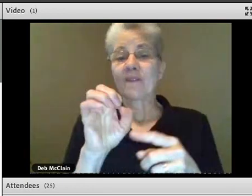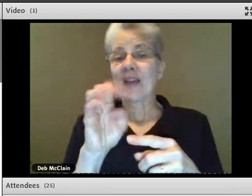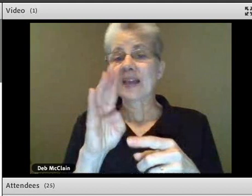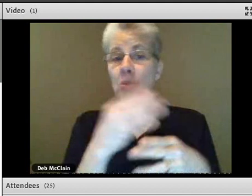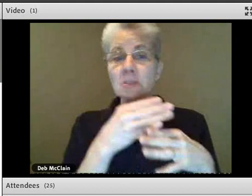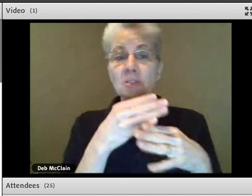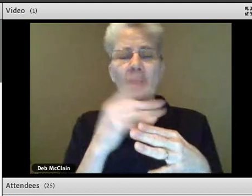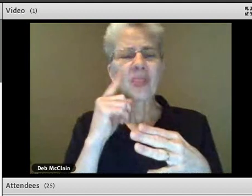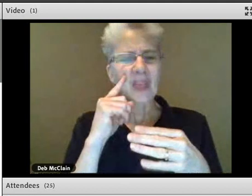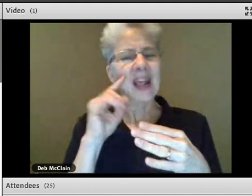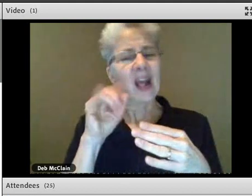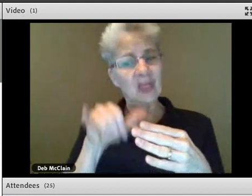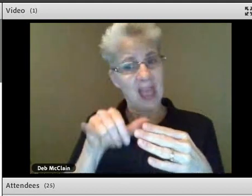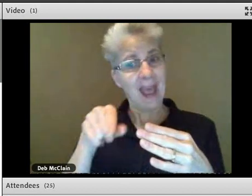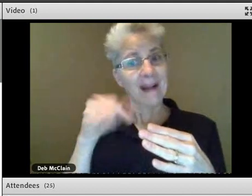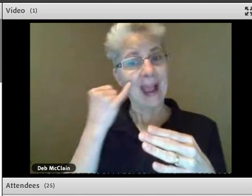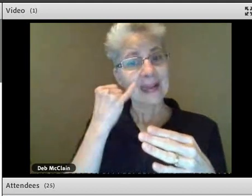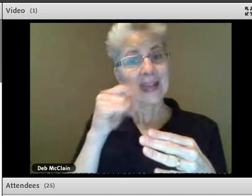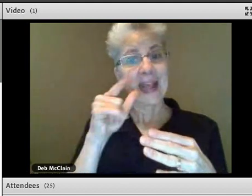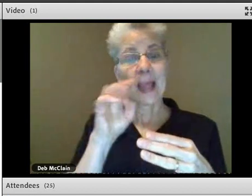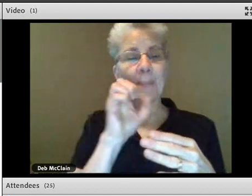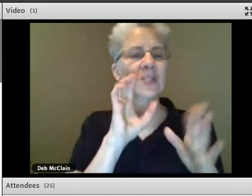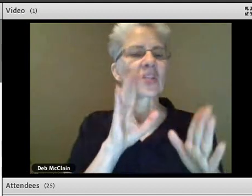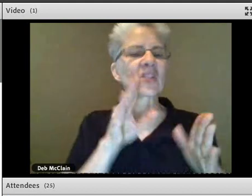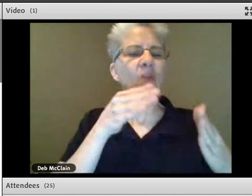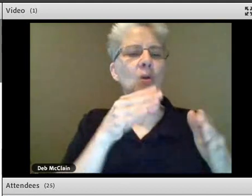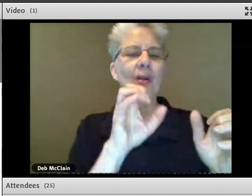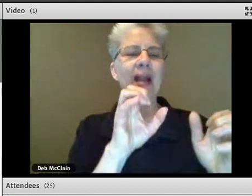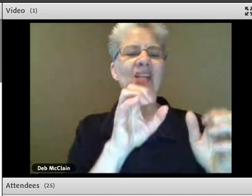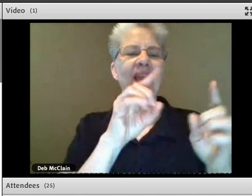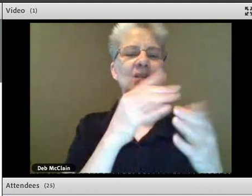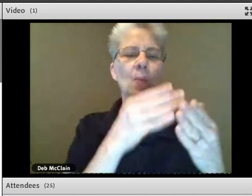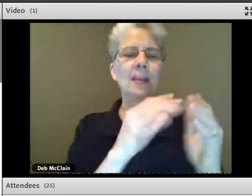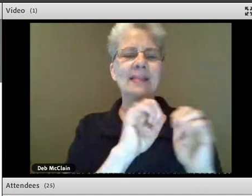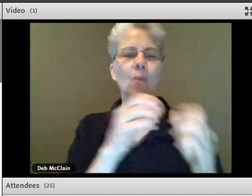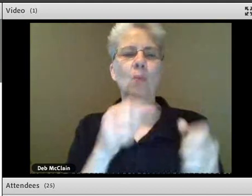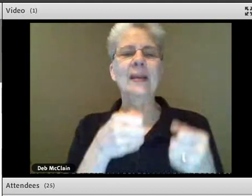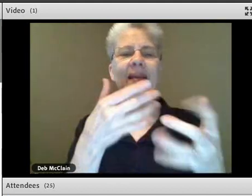Think of that, but LMS only focuses on the educational piece, and how we can get people more trained.